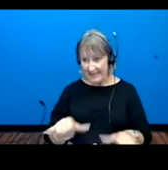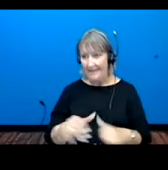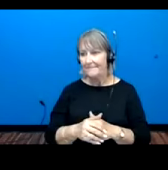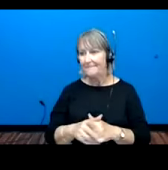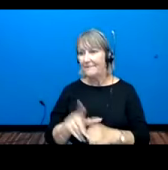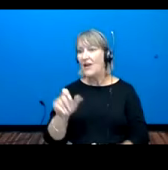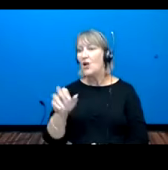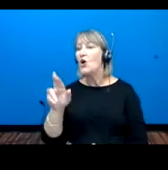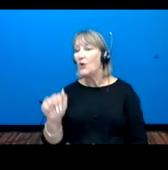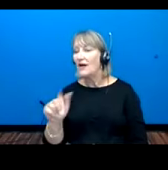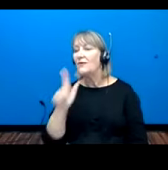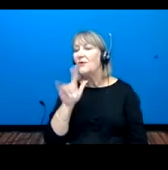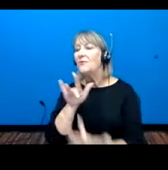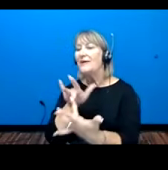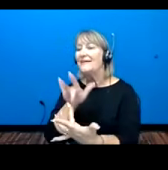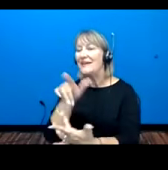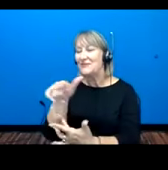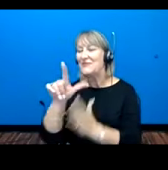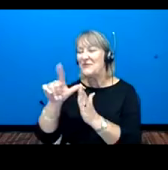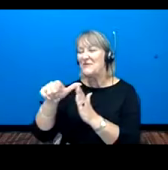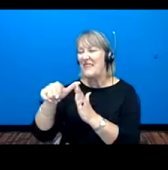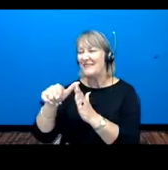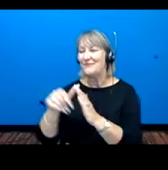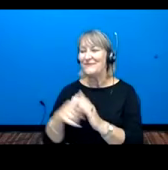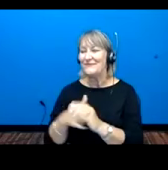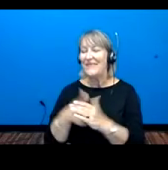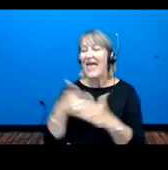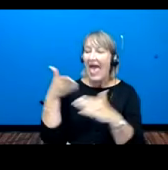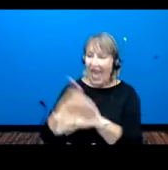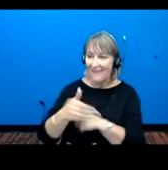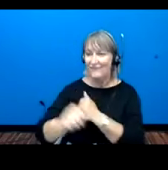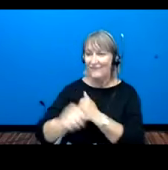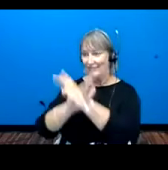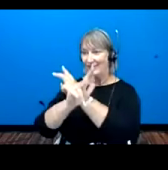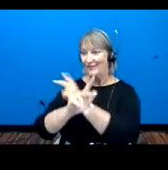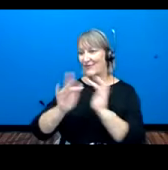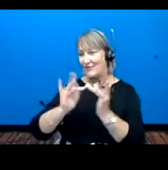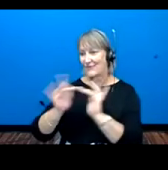with you offline outside of the webinar if you want any more information about other partners